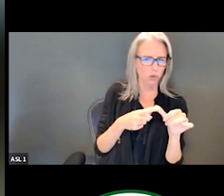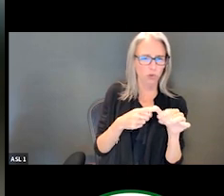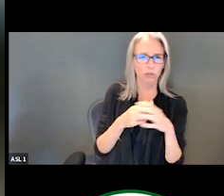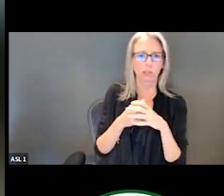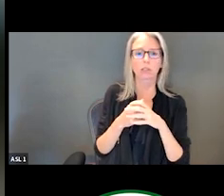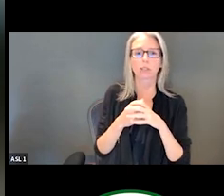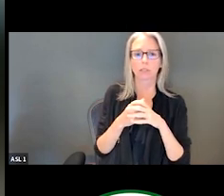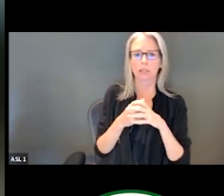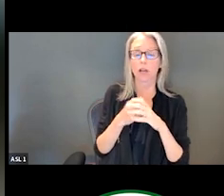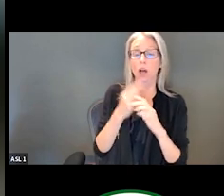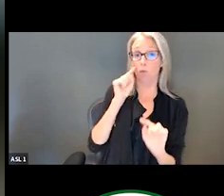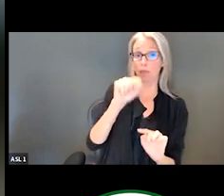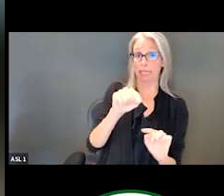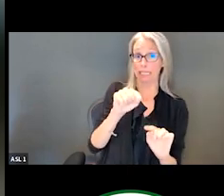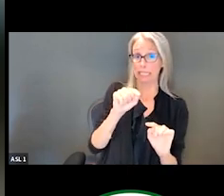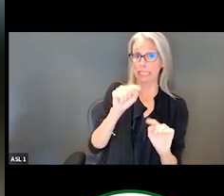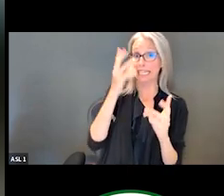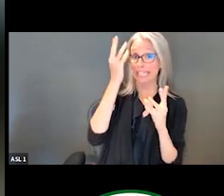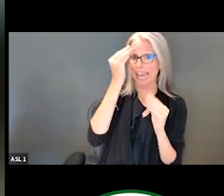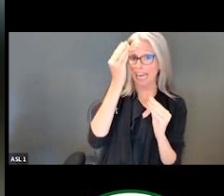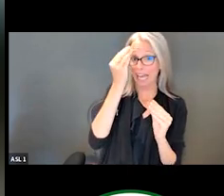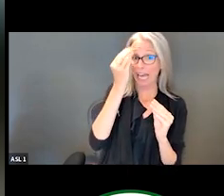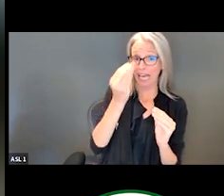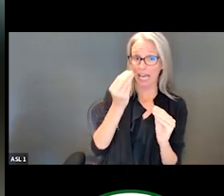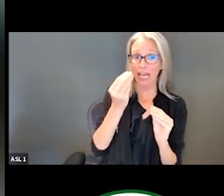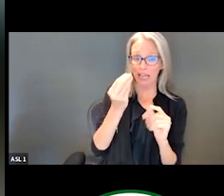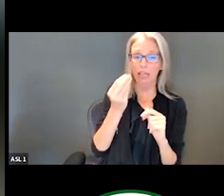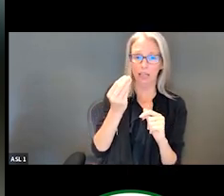parks and other outdoor spaces across the nature continuum, but because BC Parks had